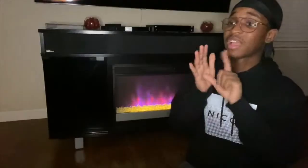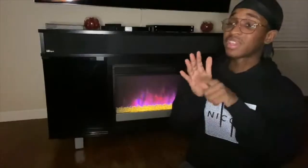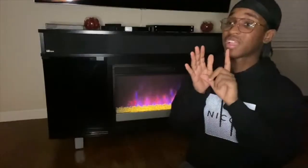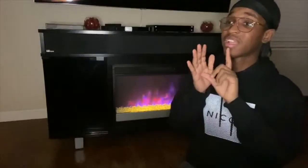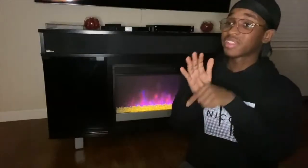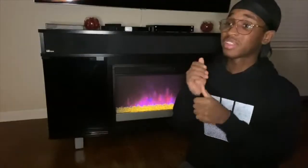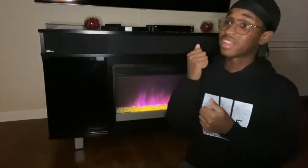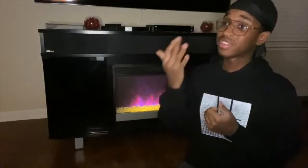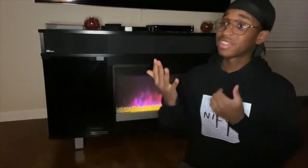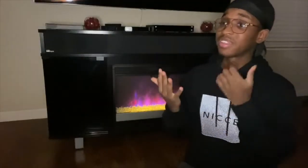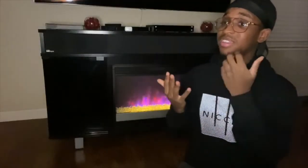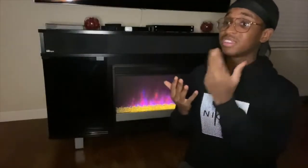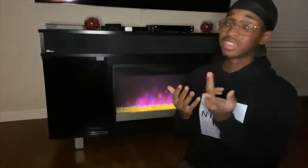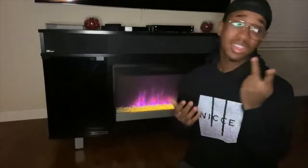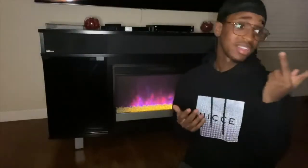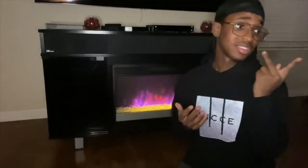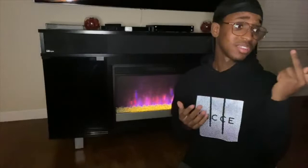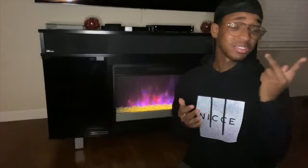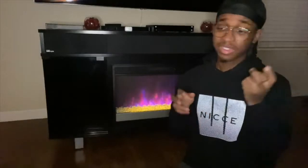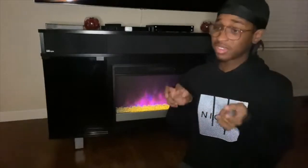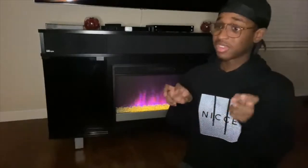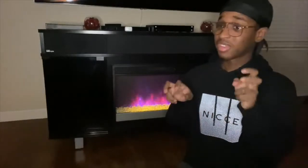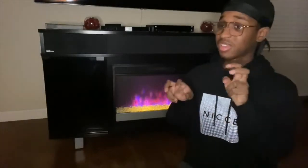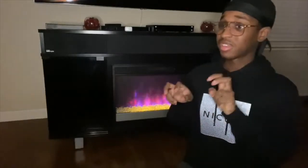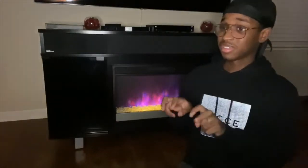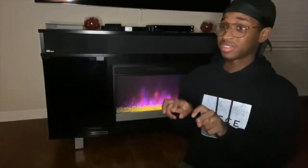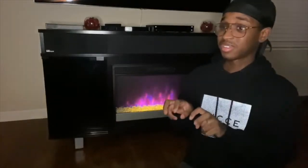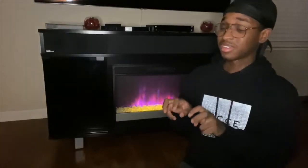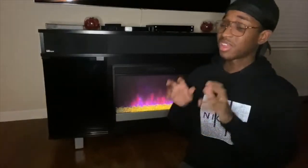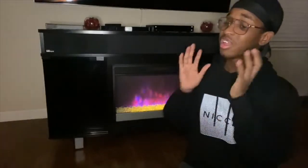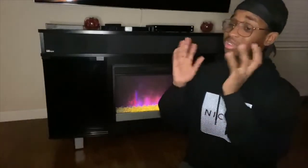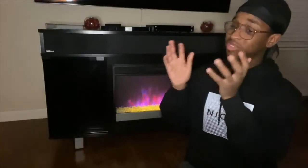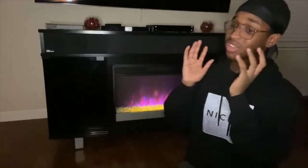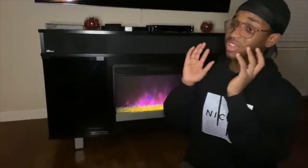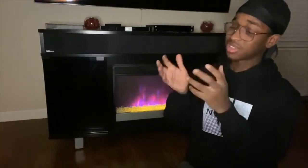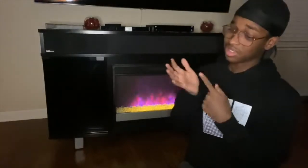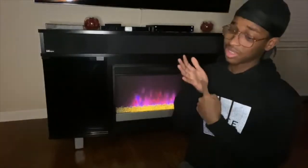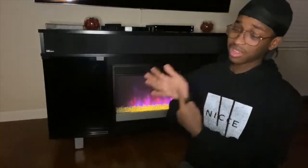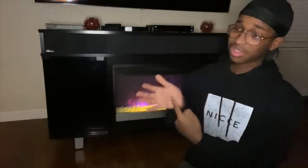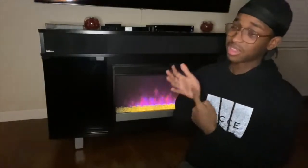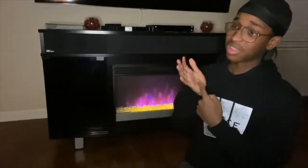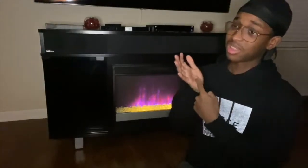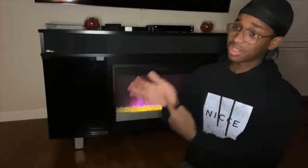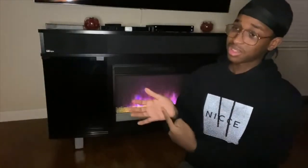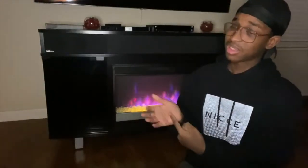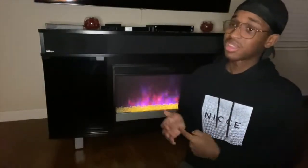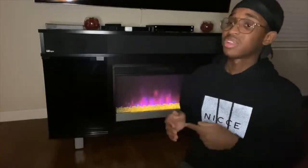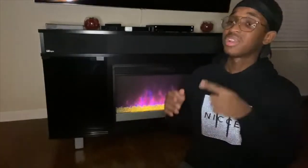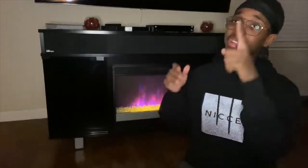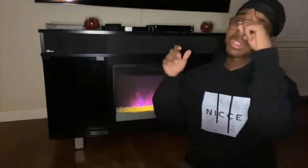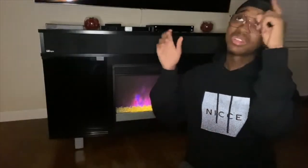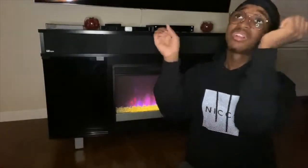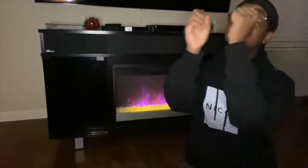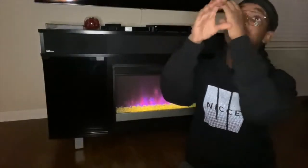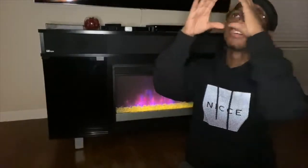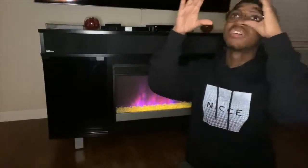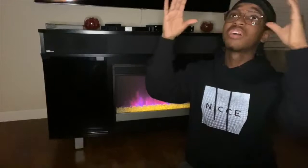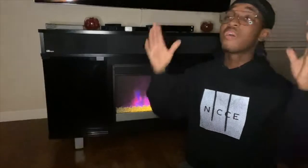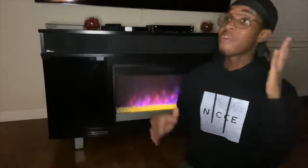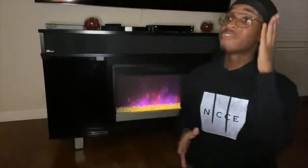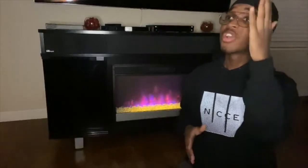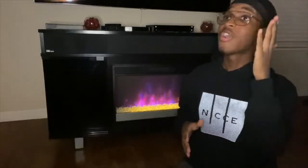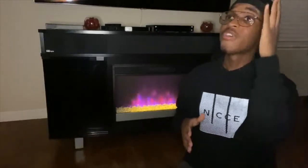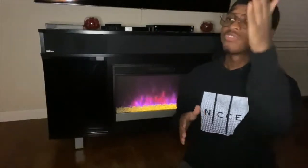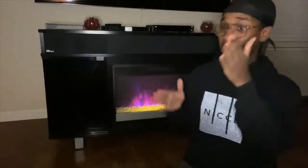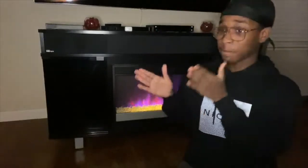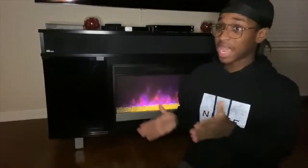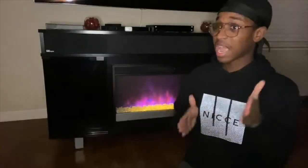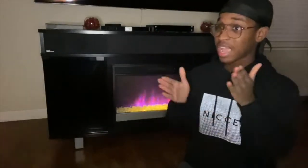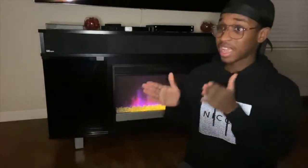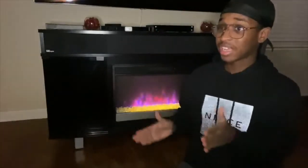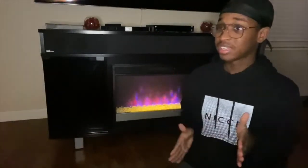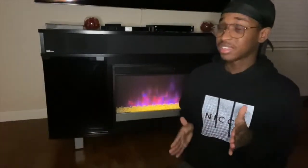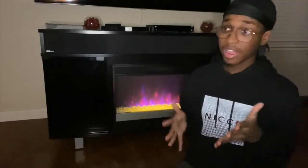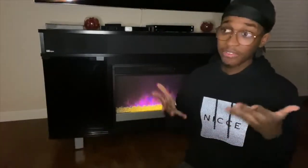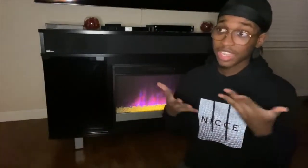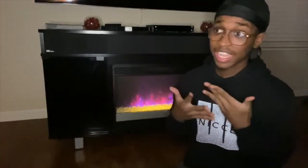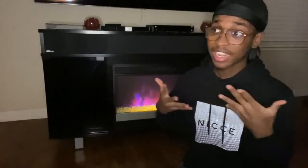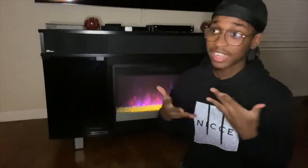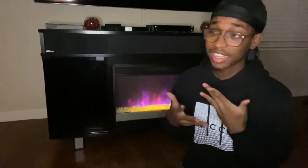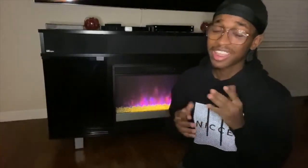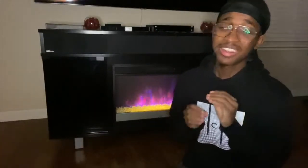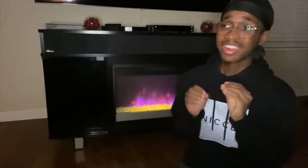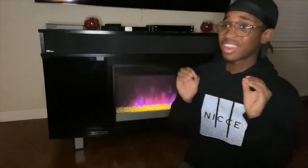later on